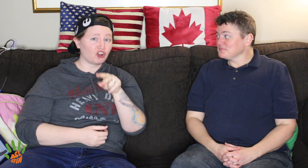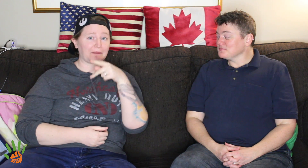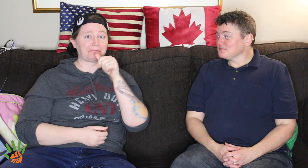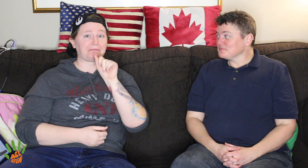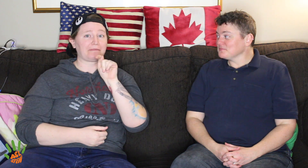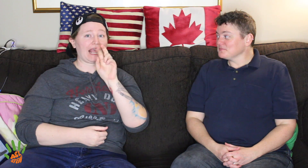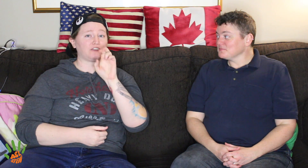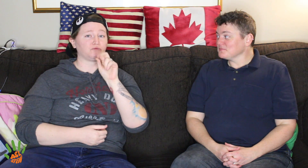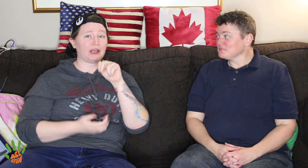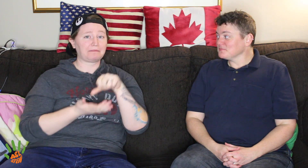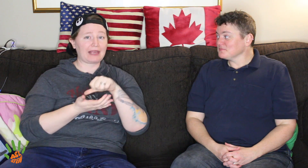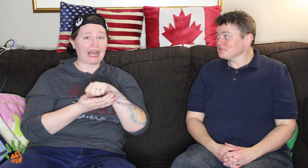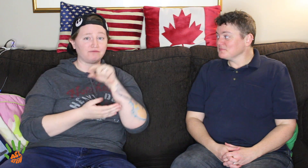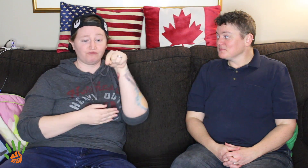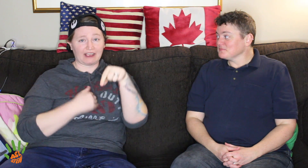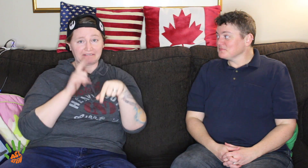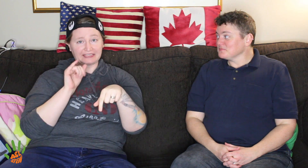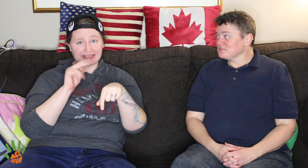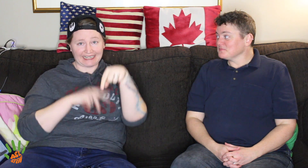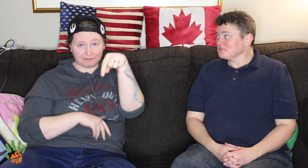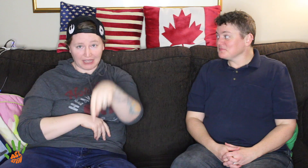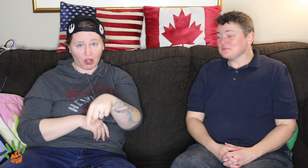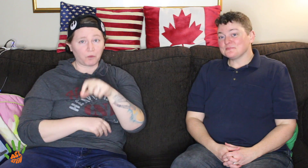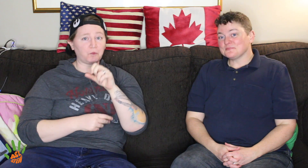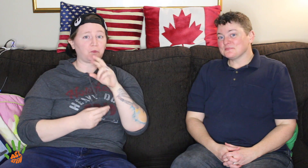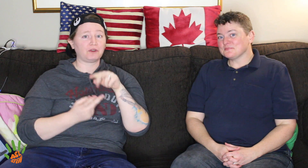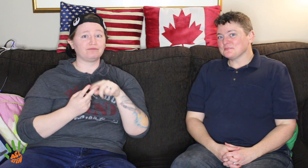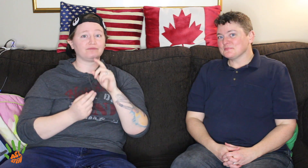you can take a look down at our Patreon page which is linked down below